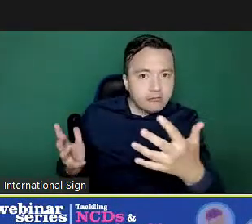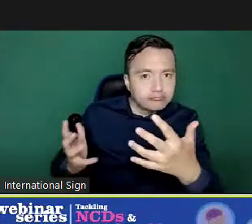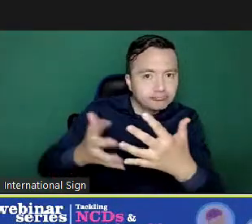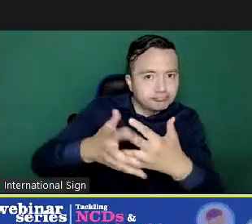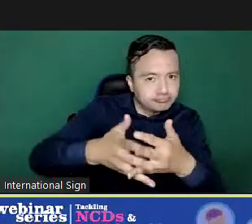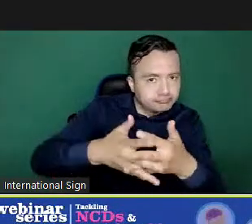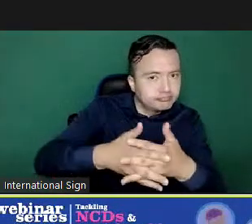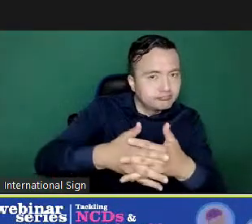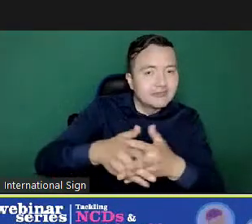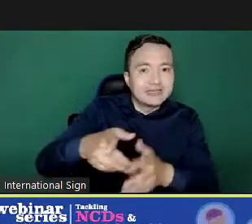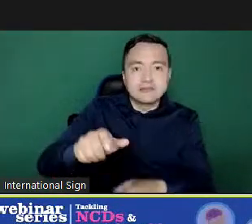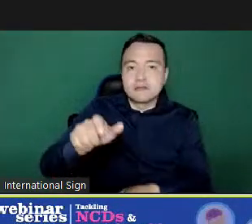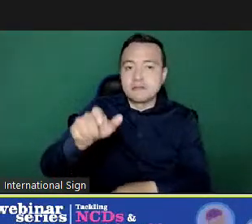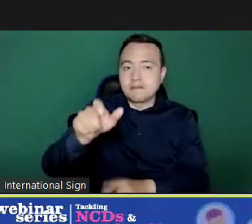Next slide.